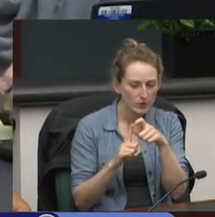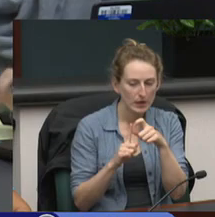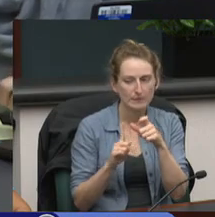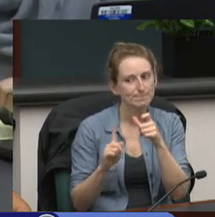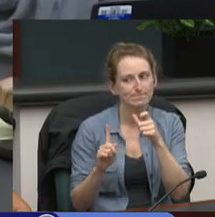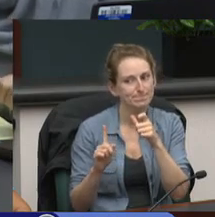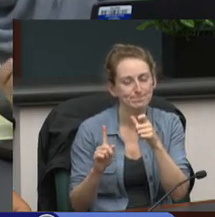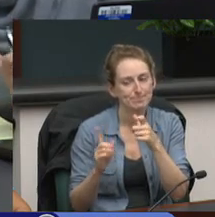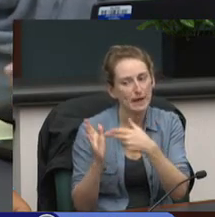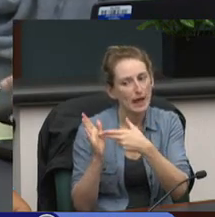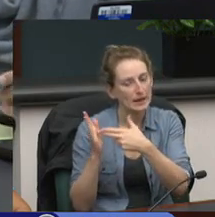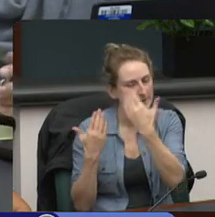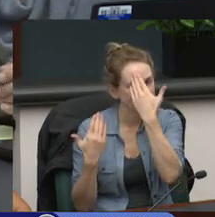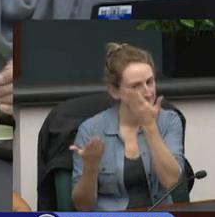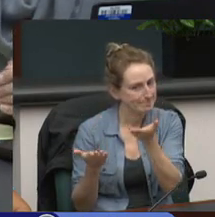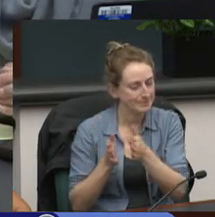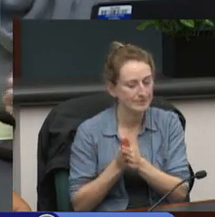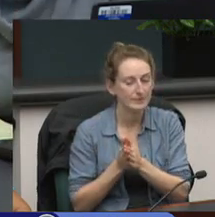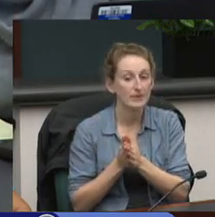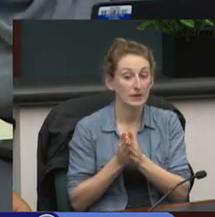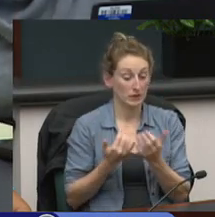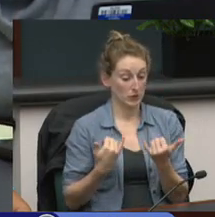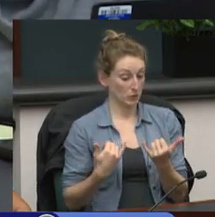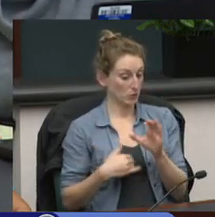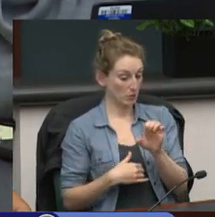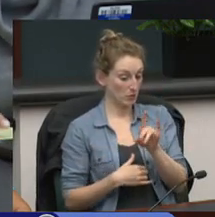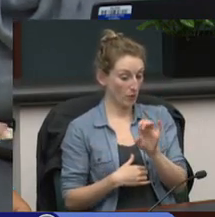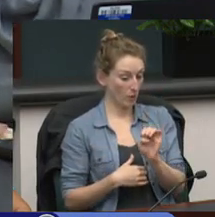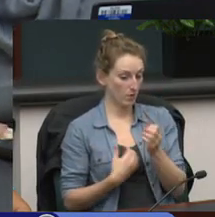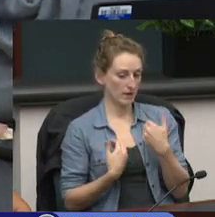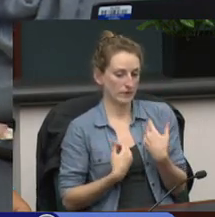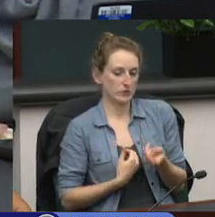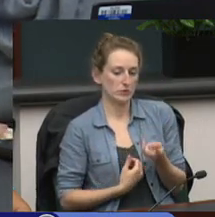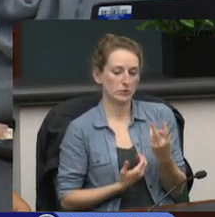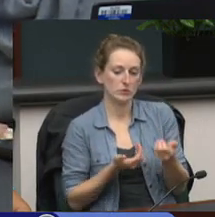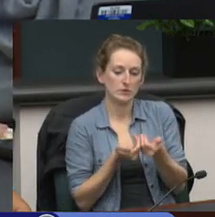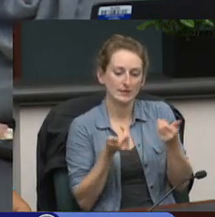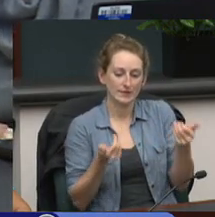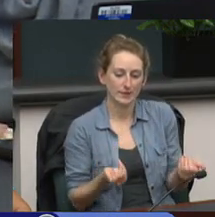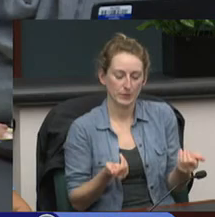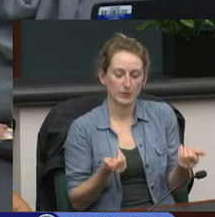that question yes so in the current code there are two separate I'll have to get